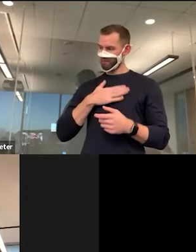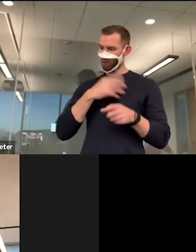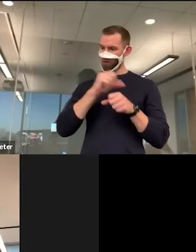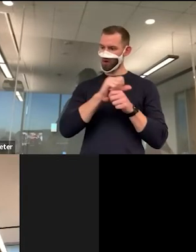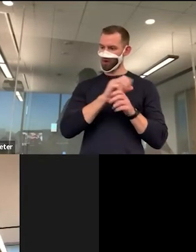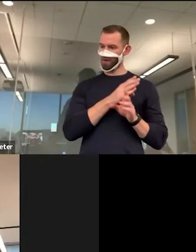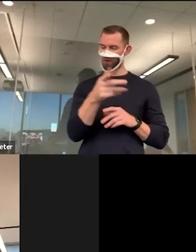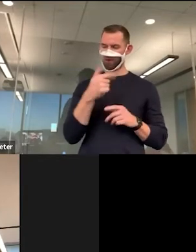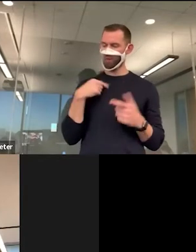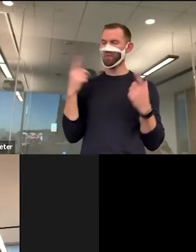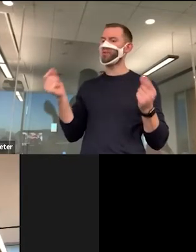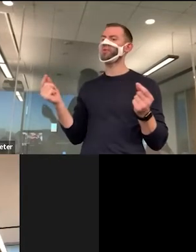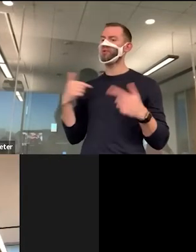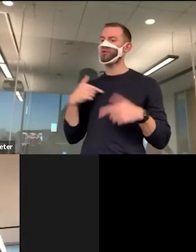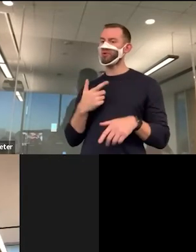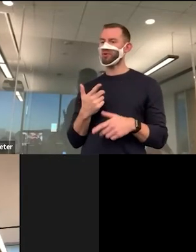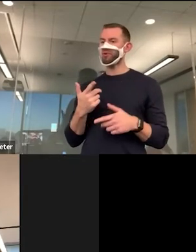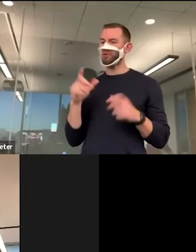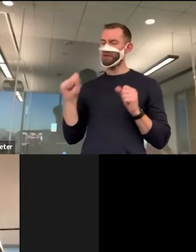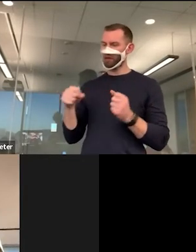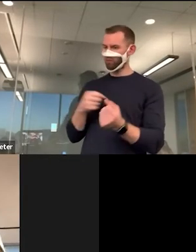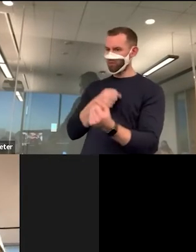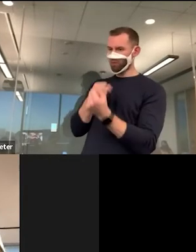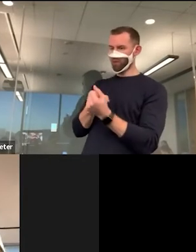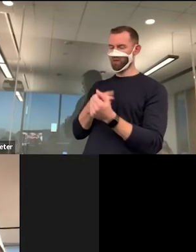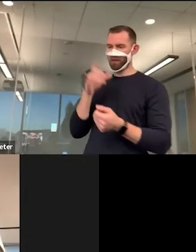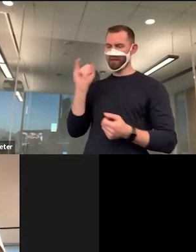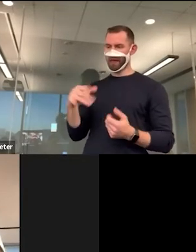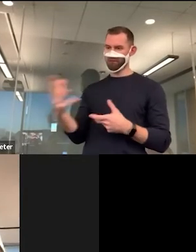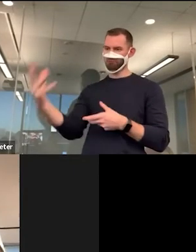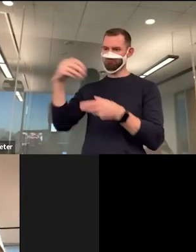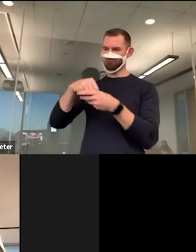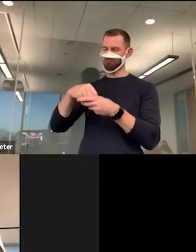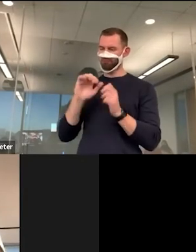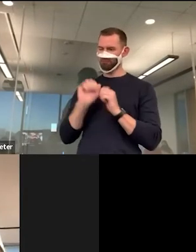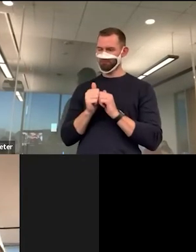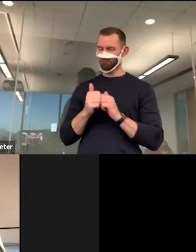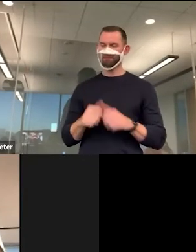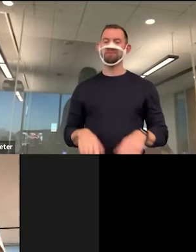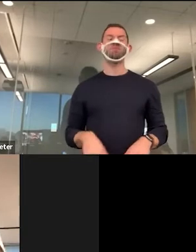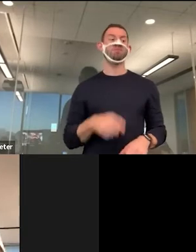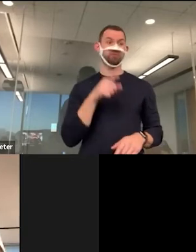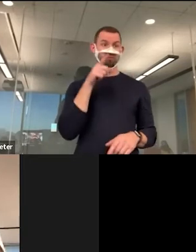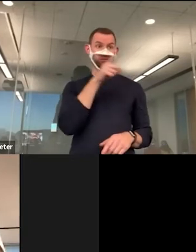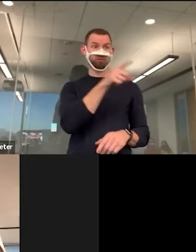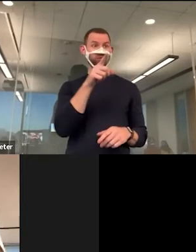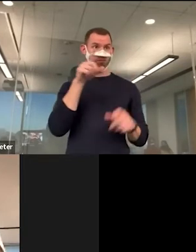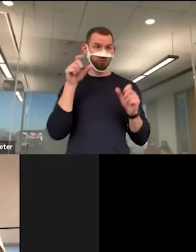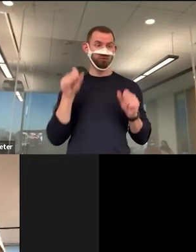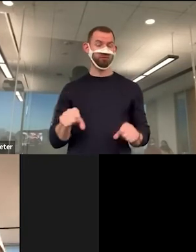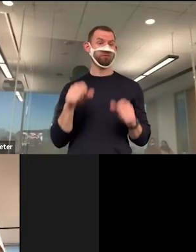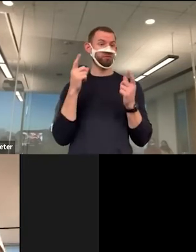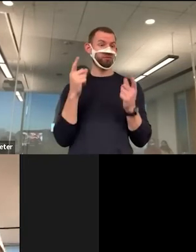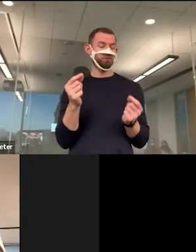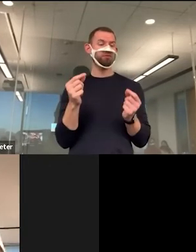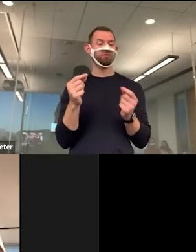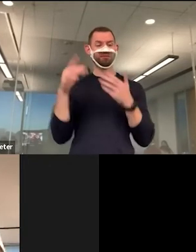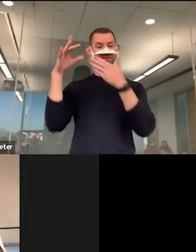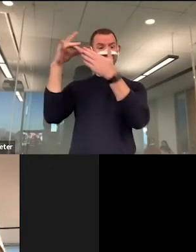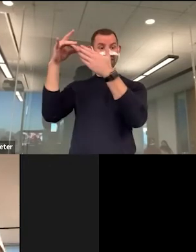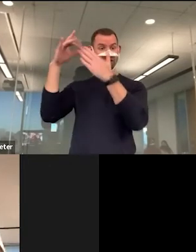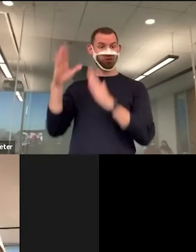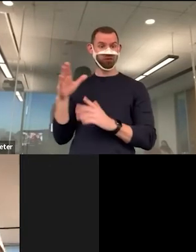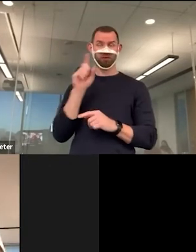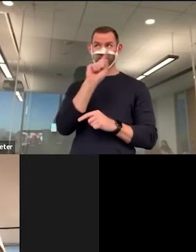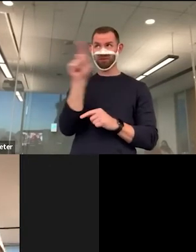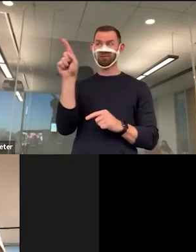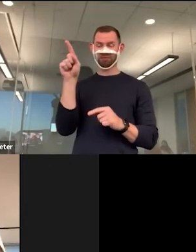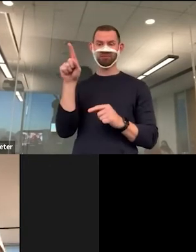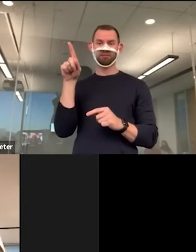what you can do is you can get leadership to embrace the formation of an of a